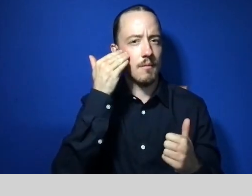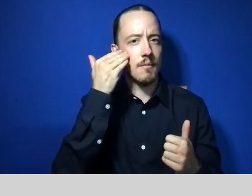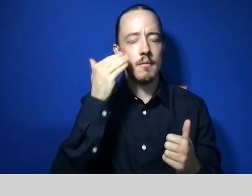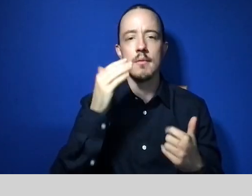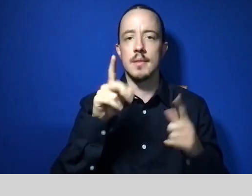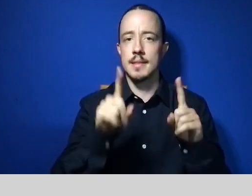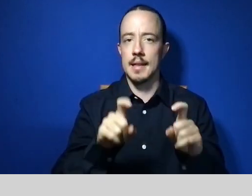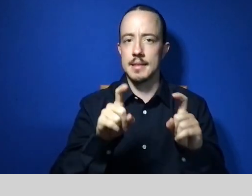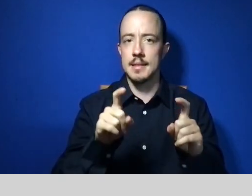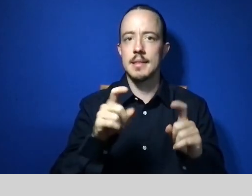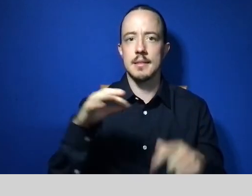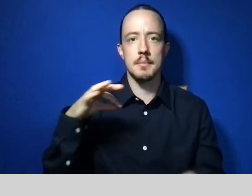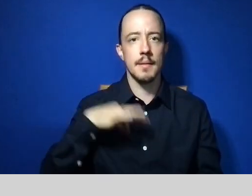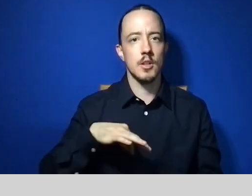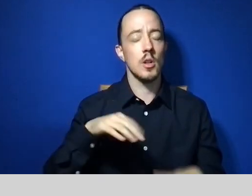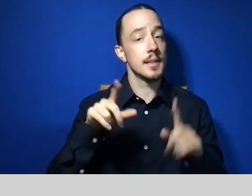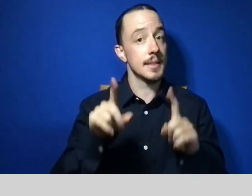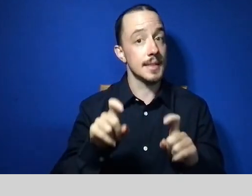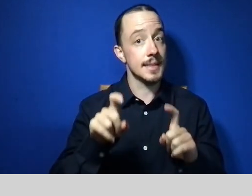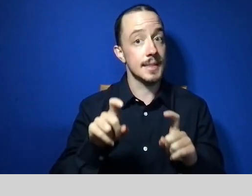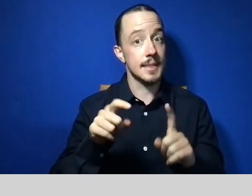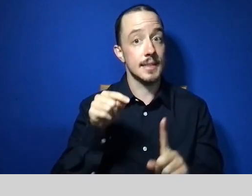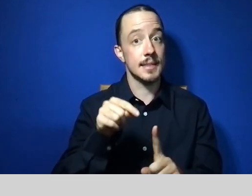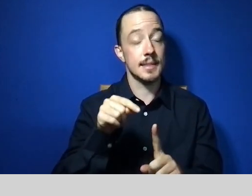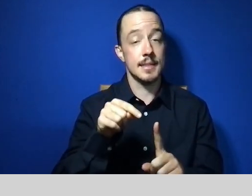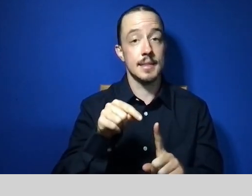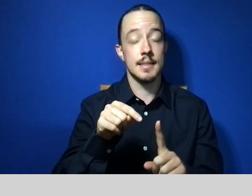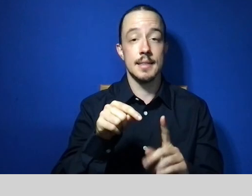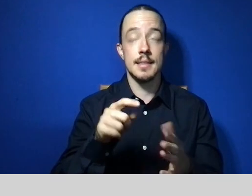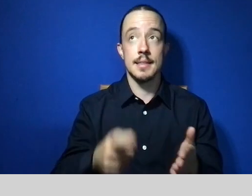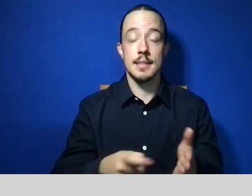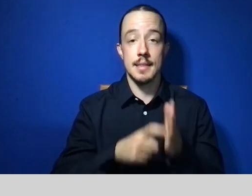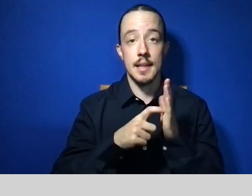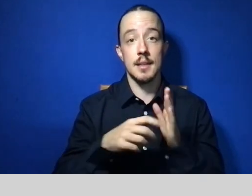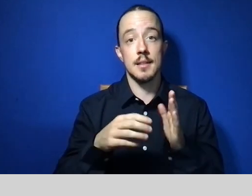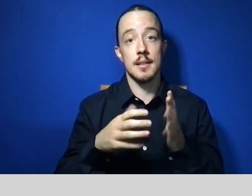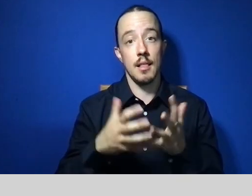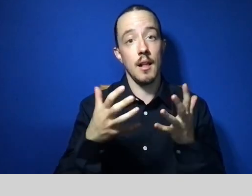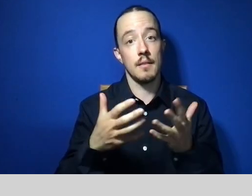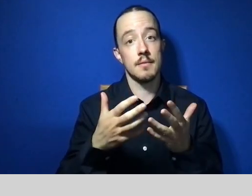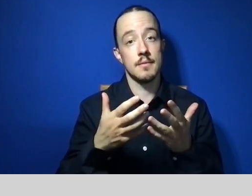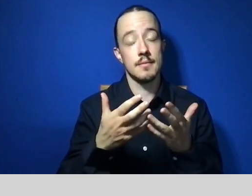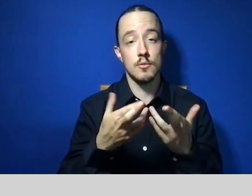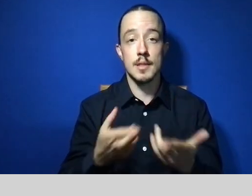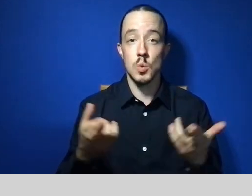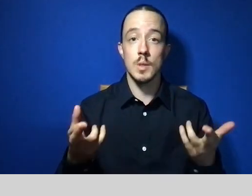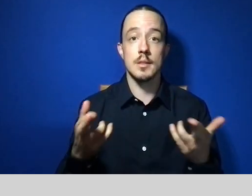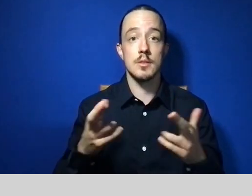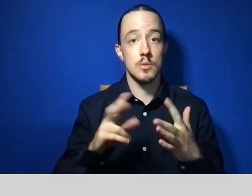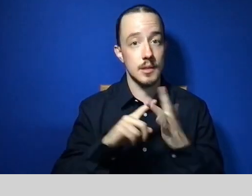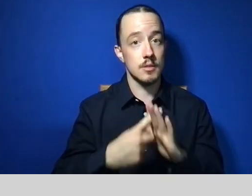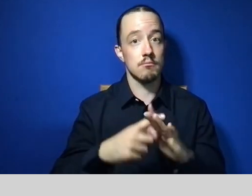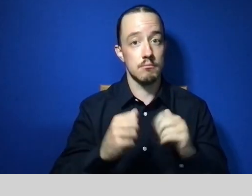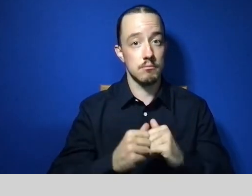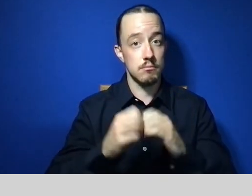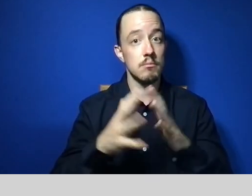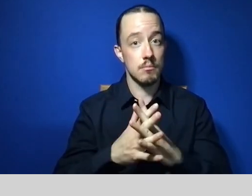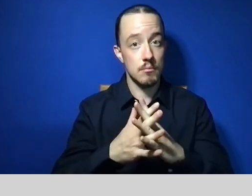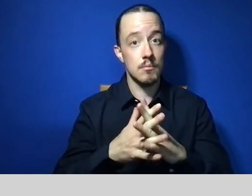Testing is something that can take a bit of resources in order to stand up.